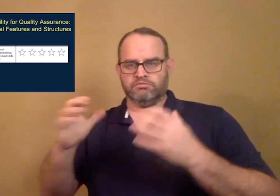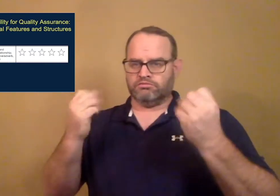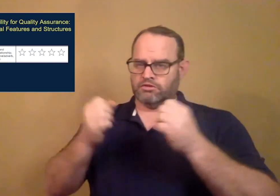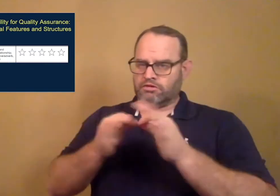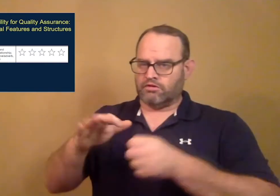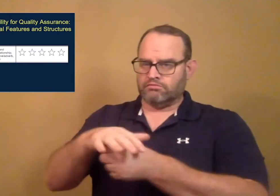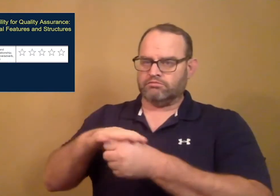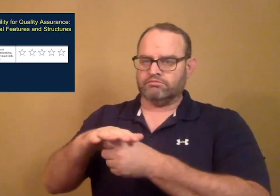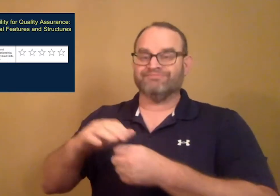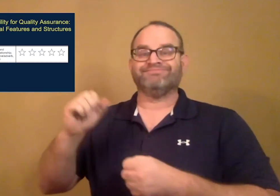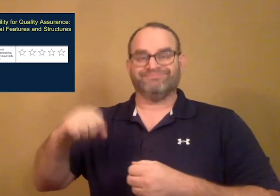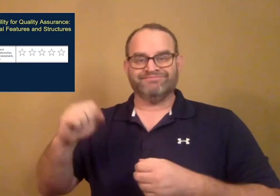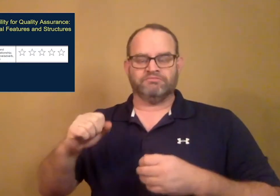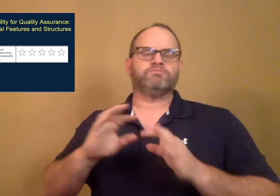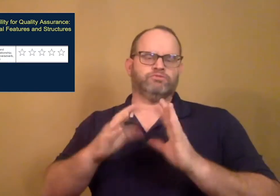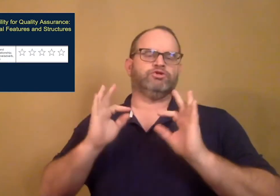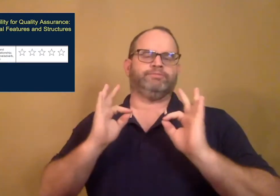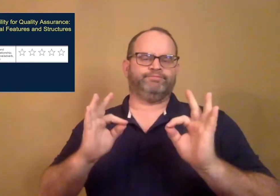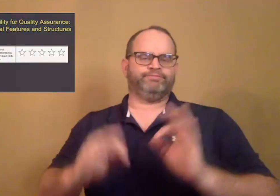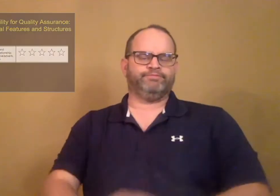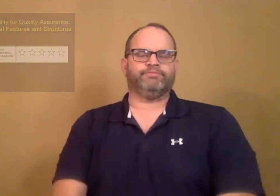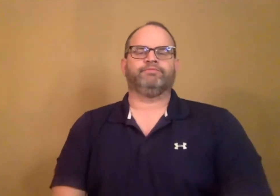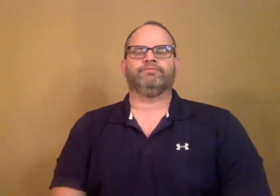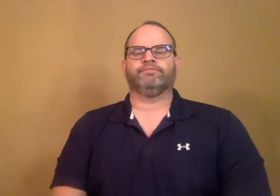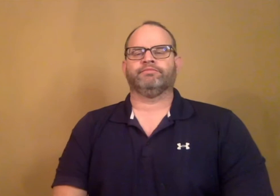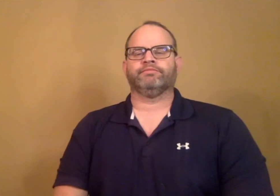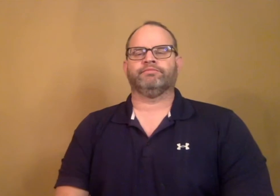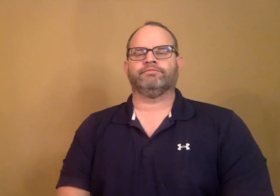They will have to discuss whether or not the signed content are accessible and can be understood by deaf children. If so, then the signed content is acceptable.